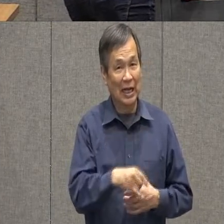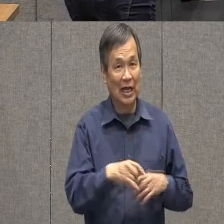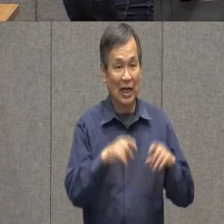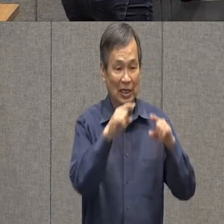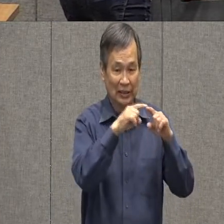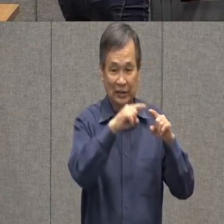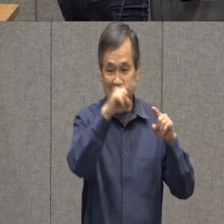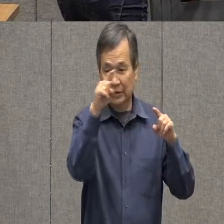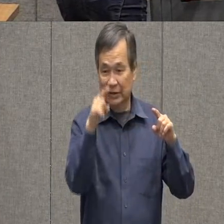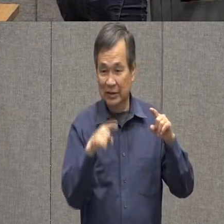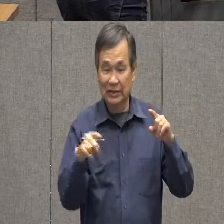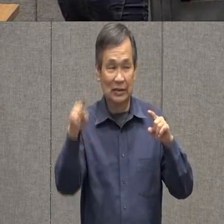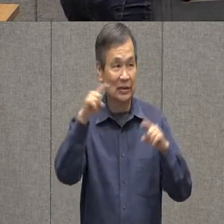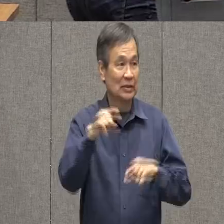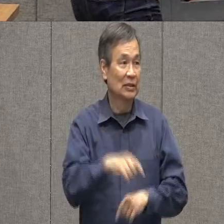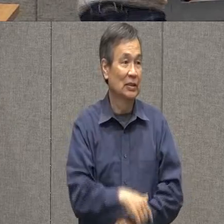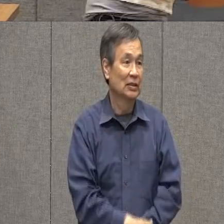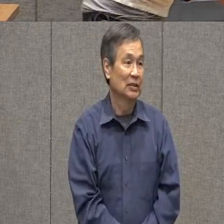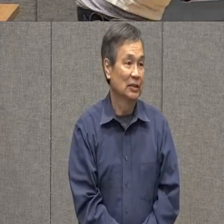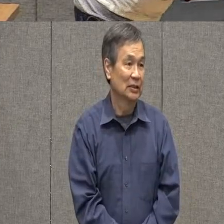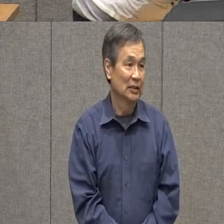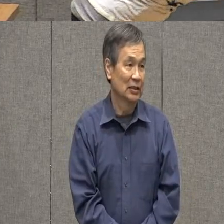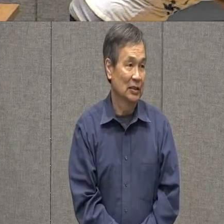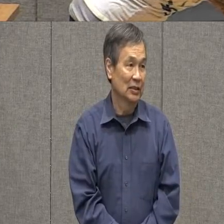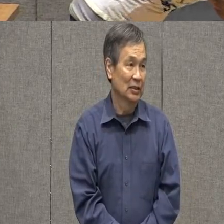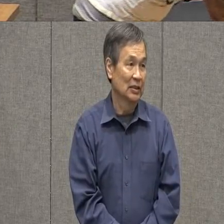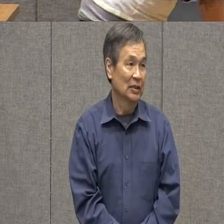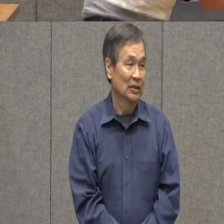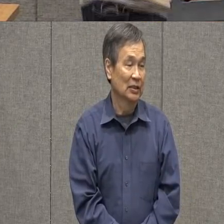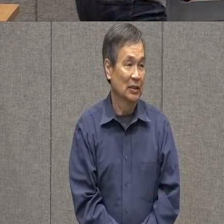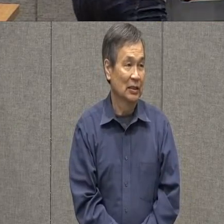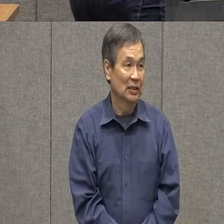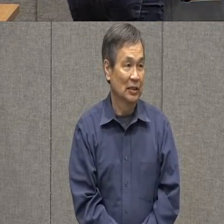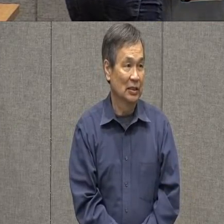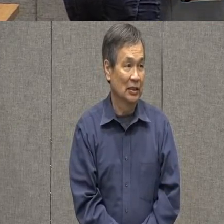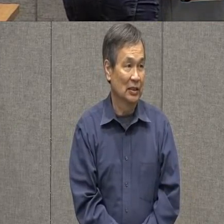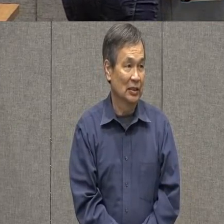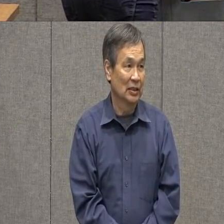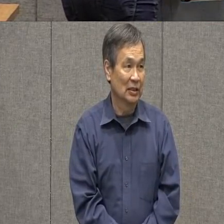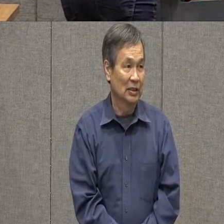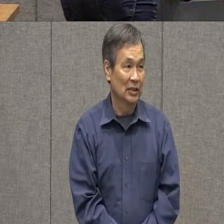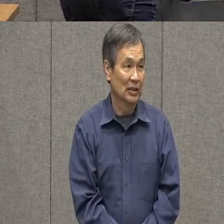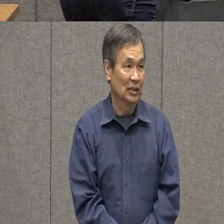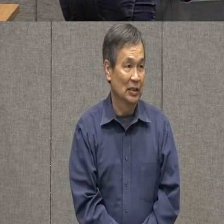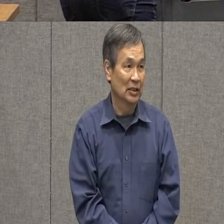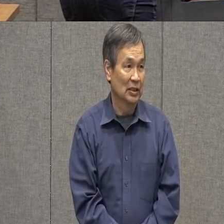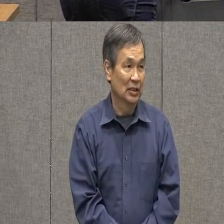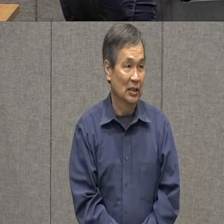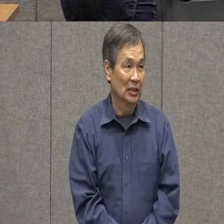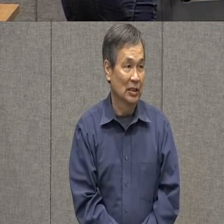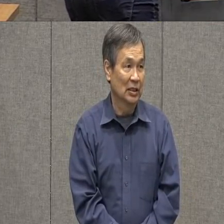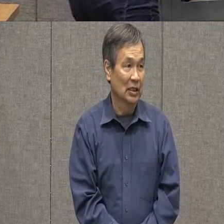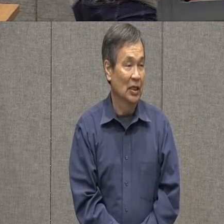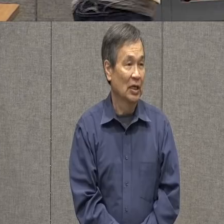And then I see her legs down here, and this one's, how you doing with that pose, Ms. Ley? I feel like I need to go to the other side to balance it out.